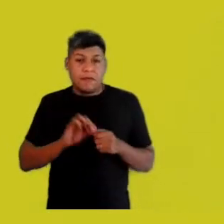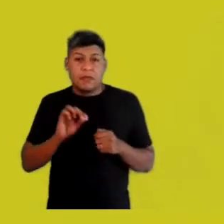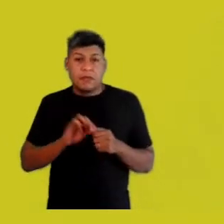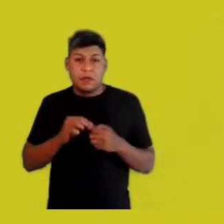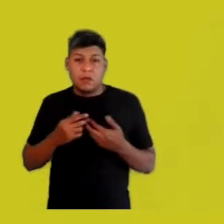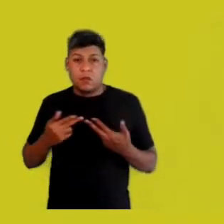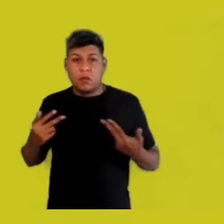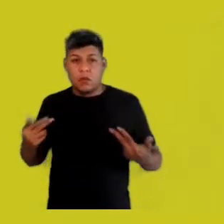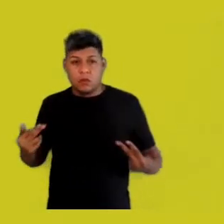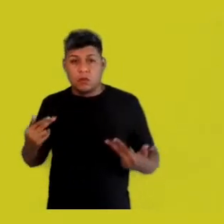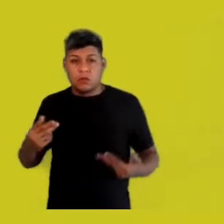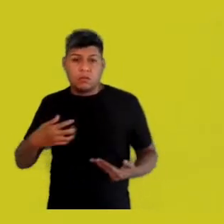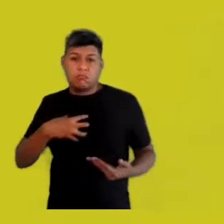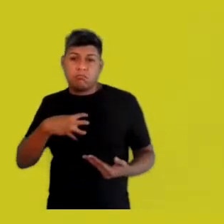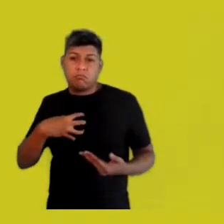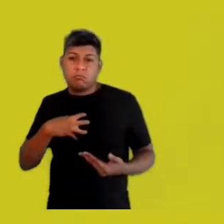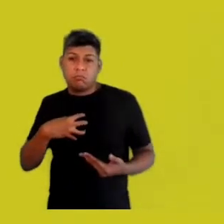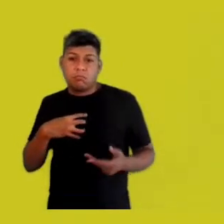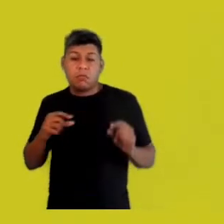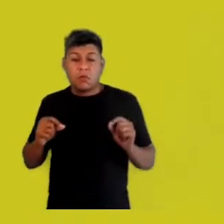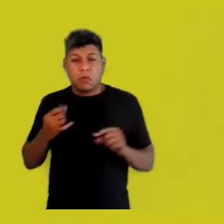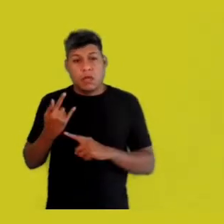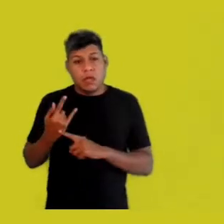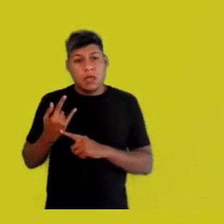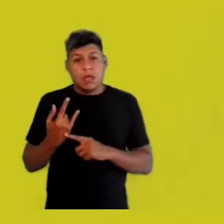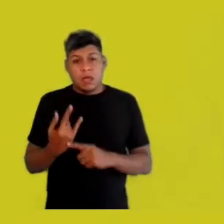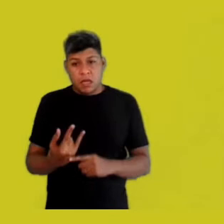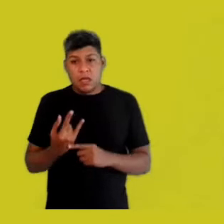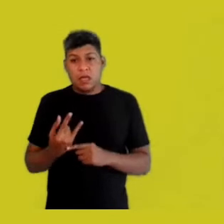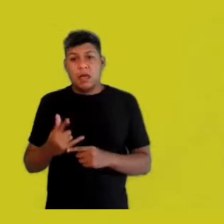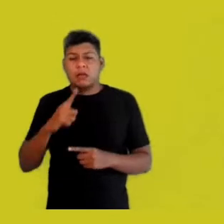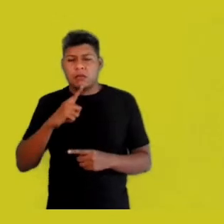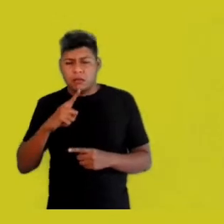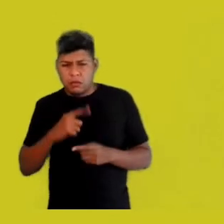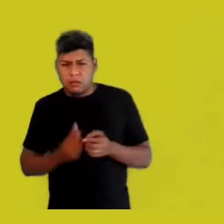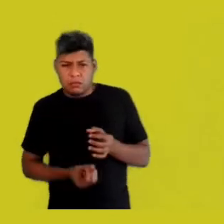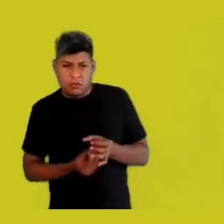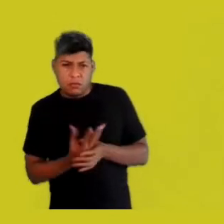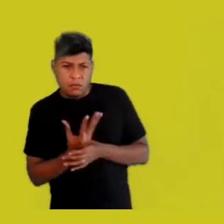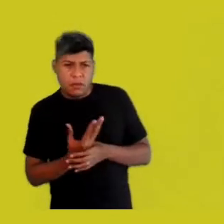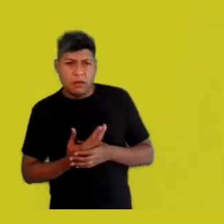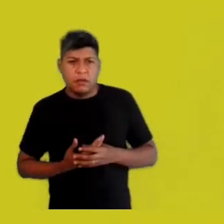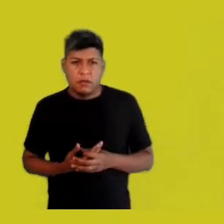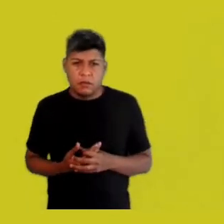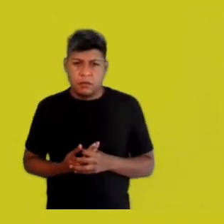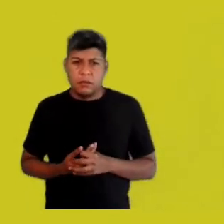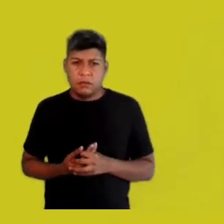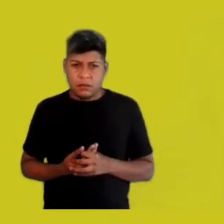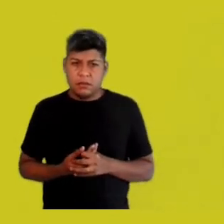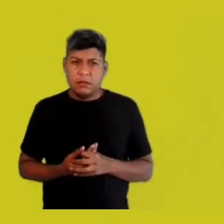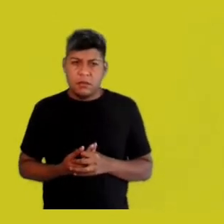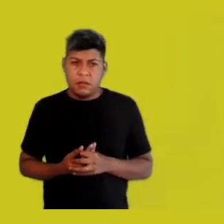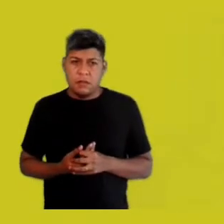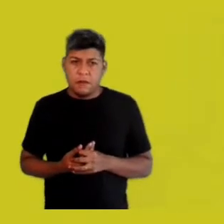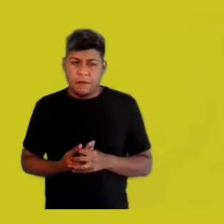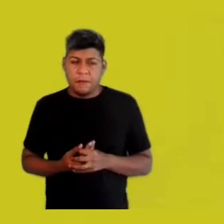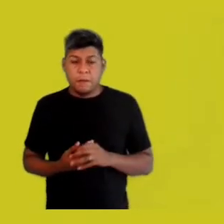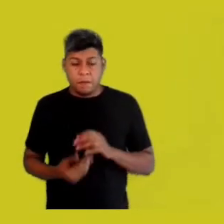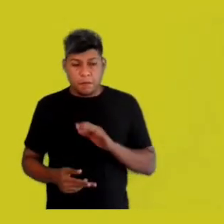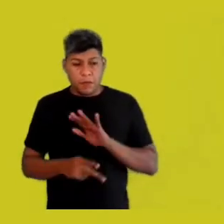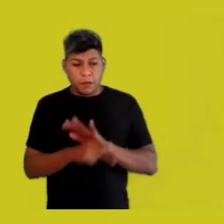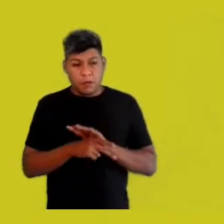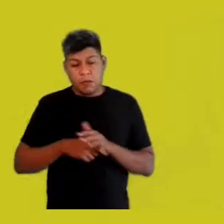To what extent enchantments operate on these regimes of creation,